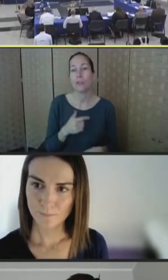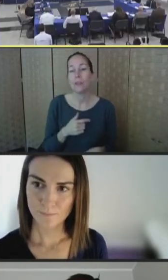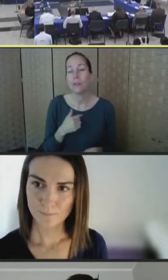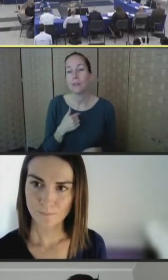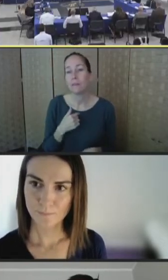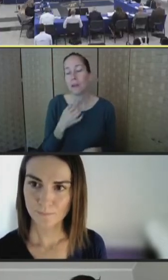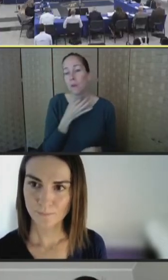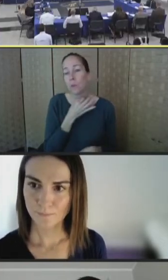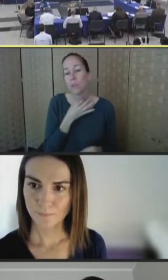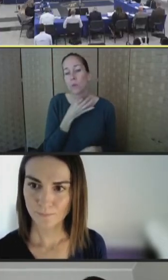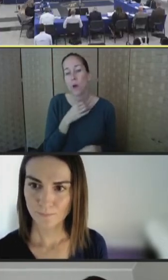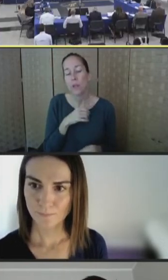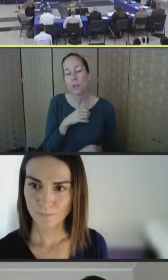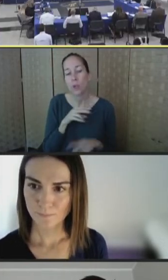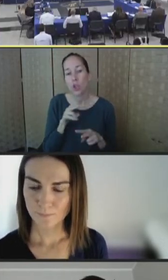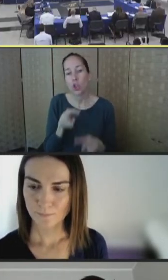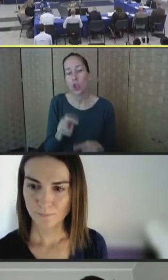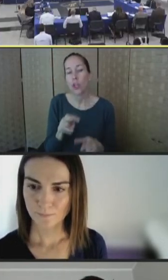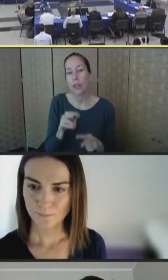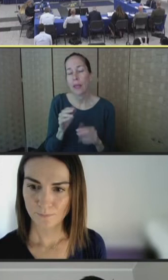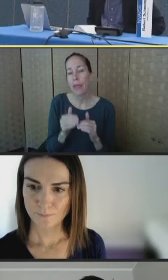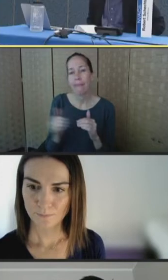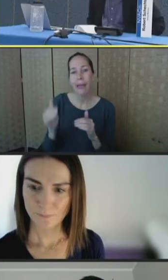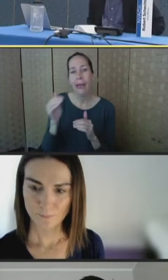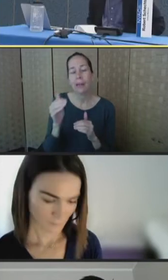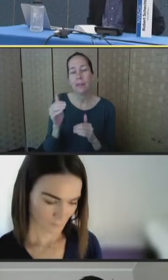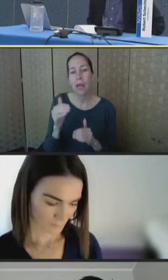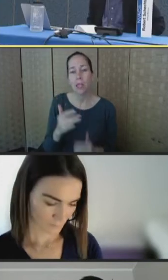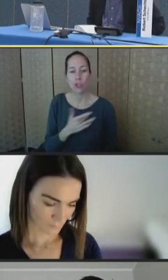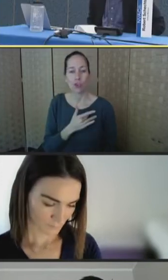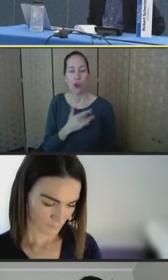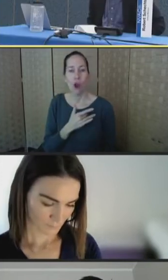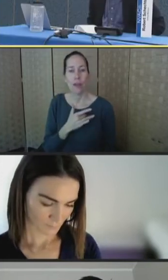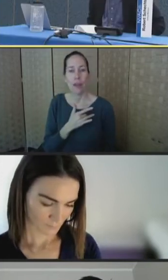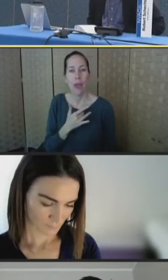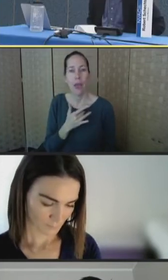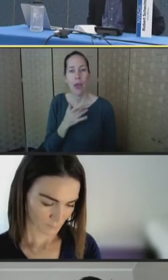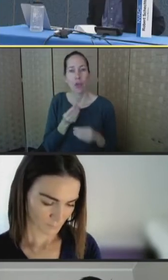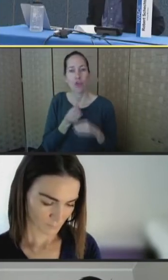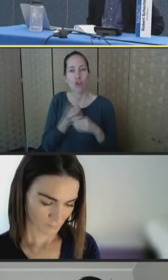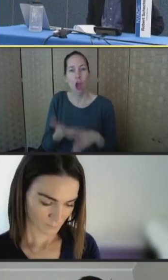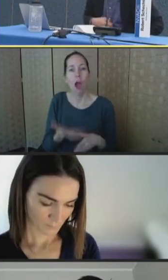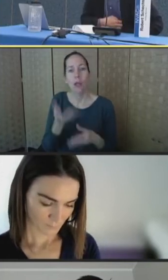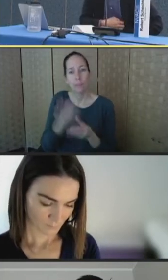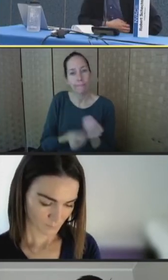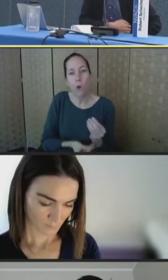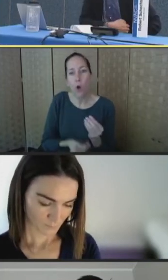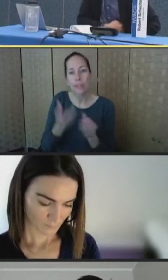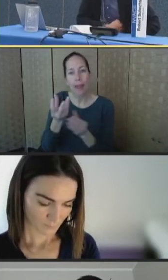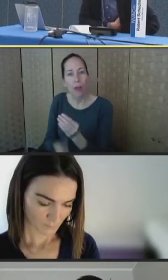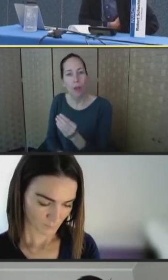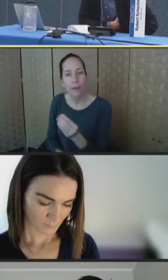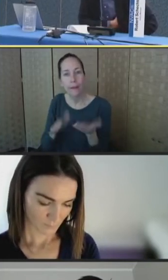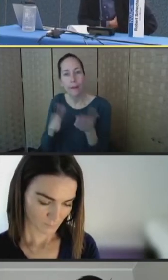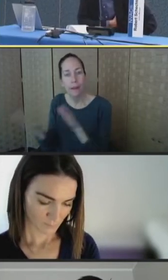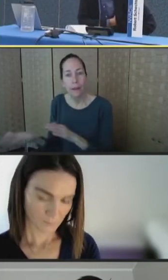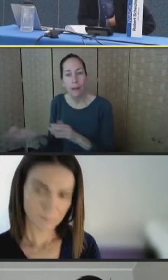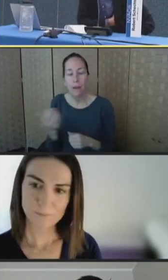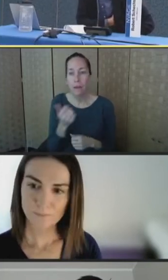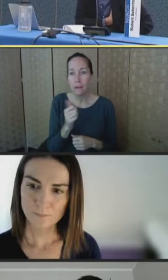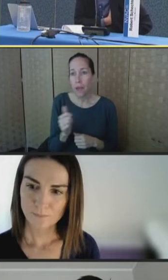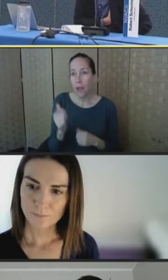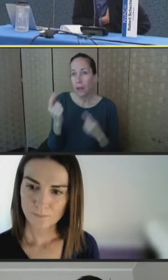at the excess cardiac mortality if there's any thought about role of vaccination in preventing